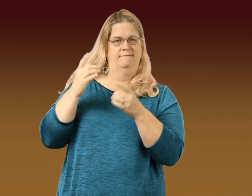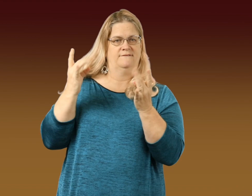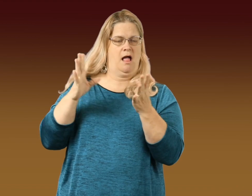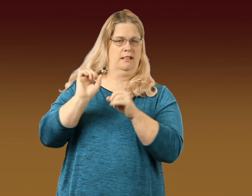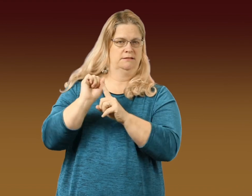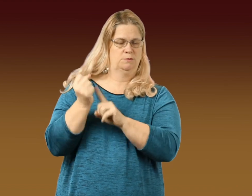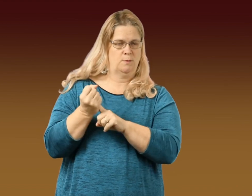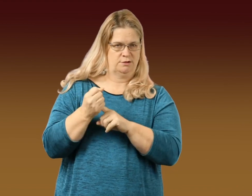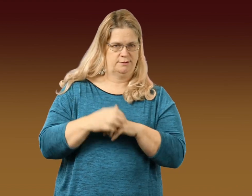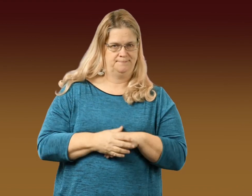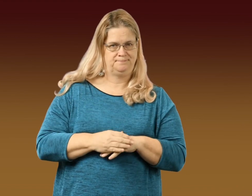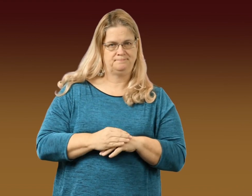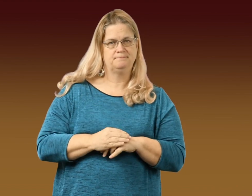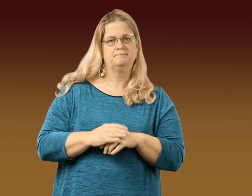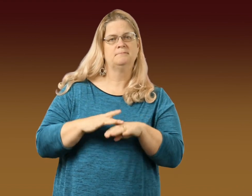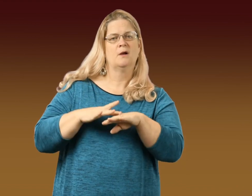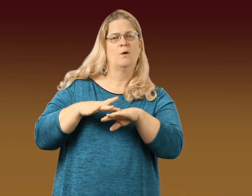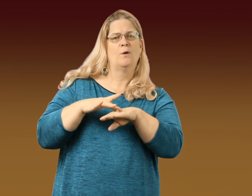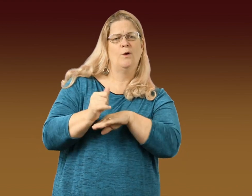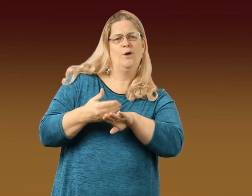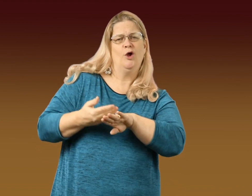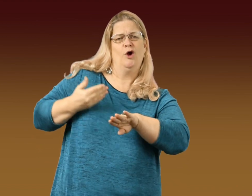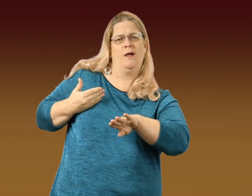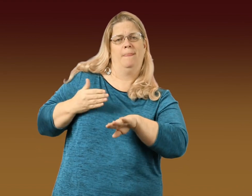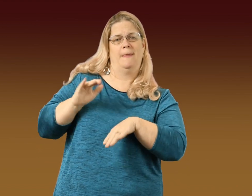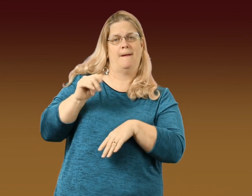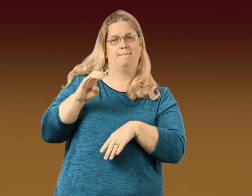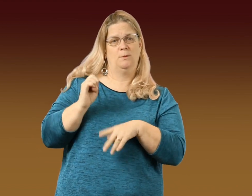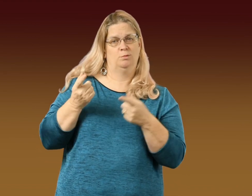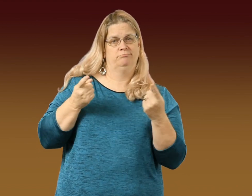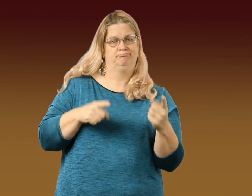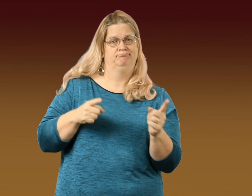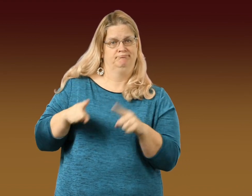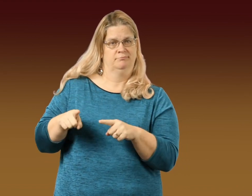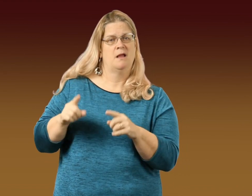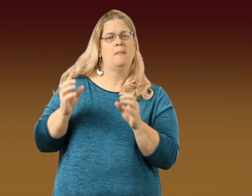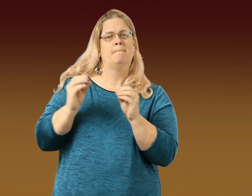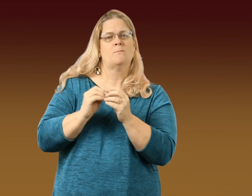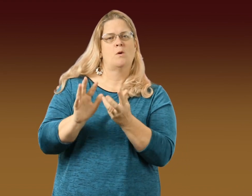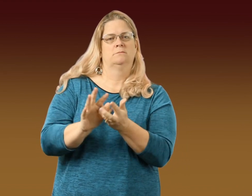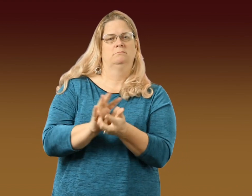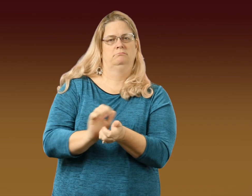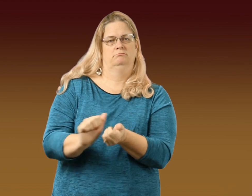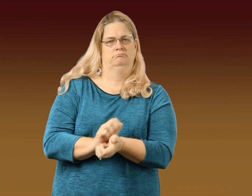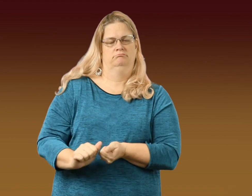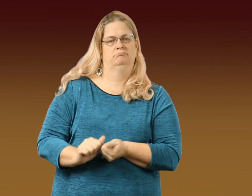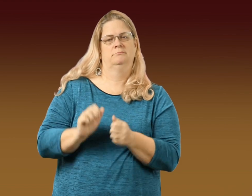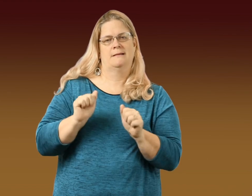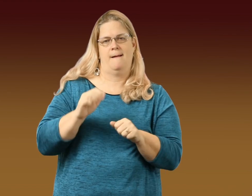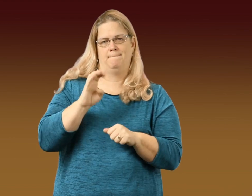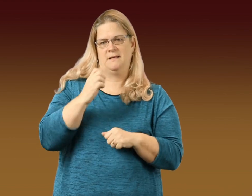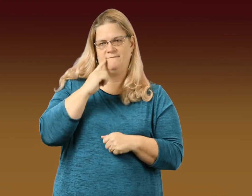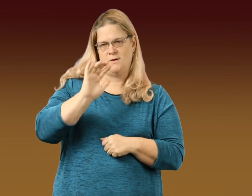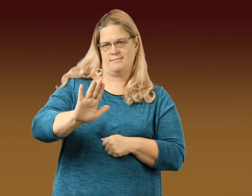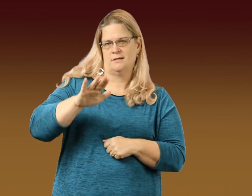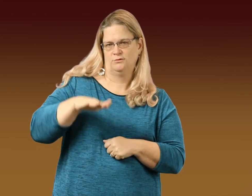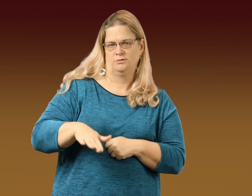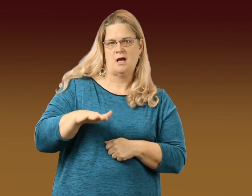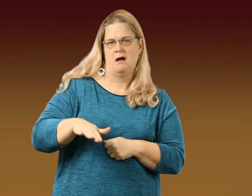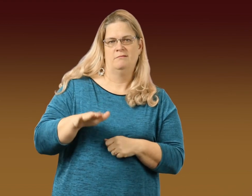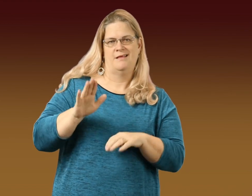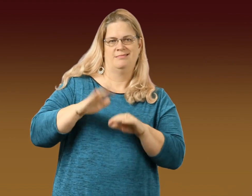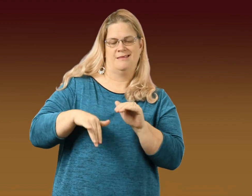Earlier that the abuse occurs, the more damaging it can be, even years later,